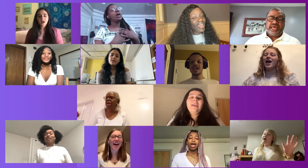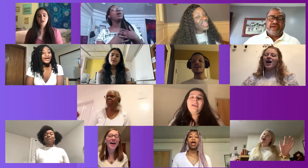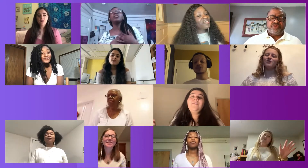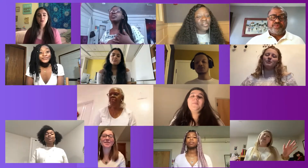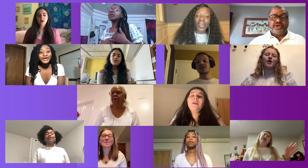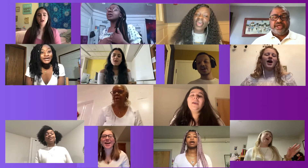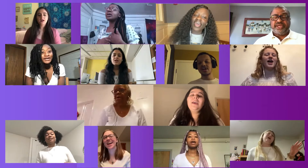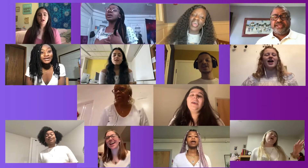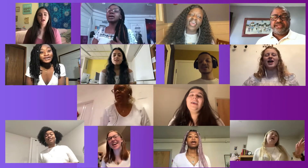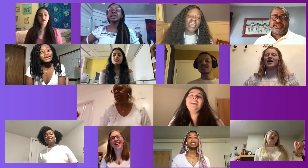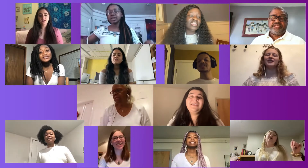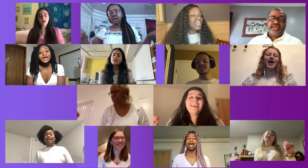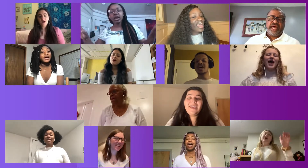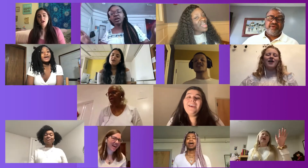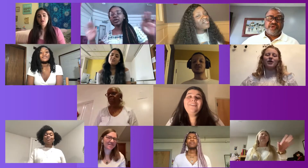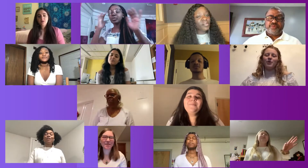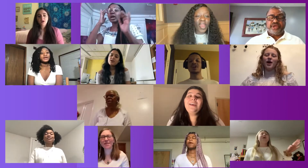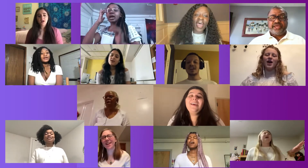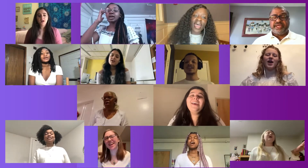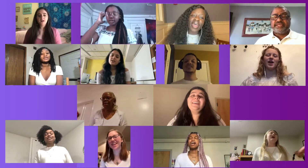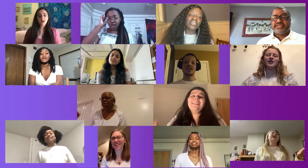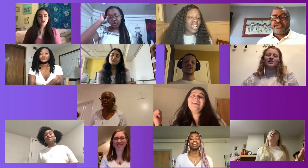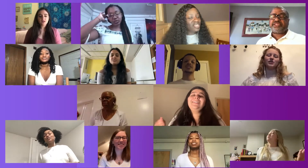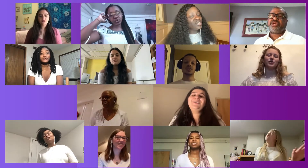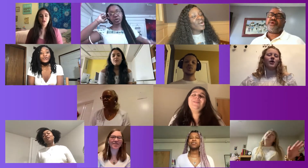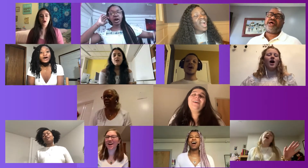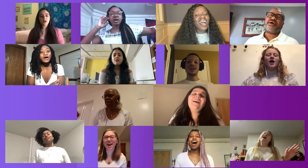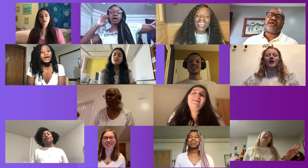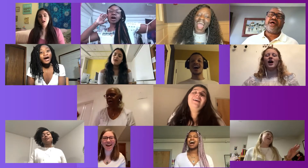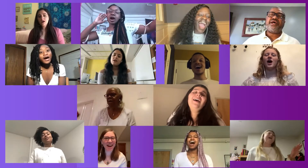Every praise, every praise is to our God